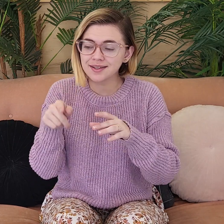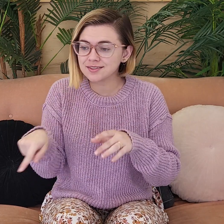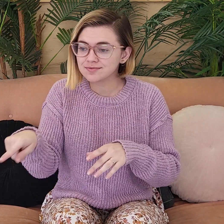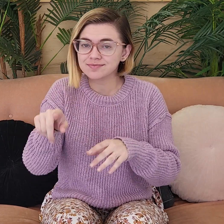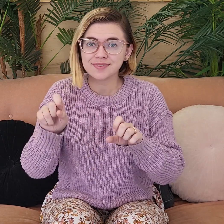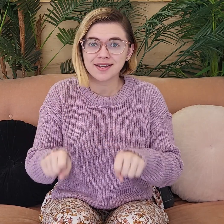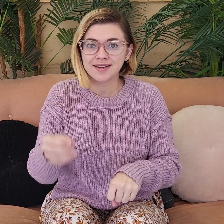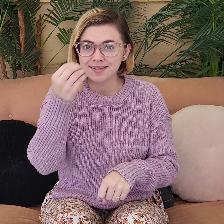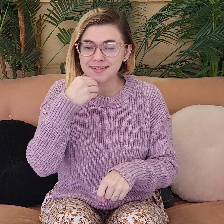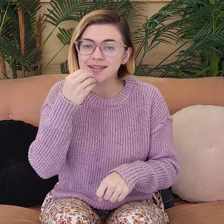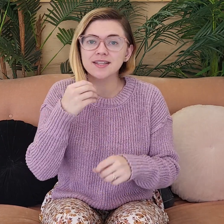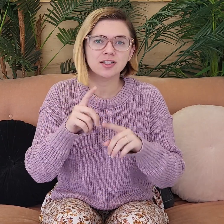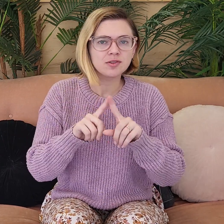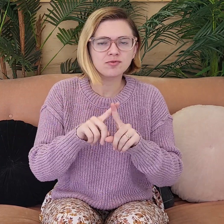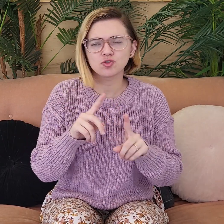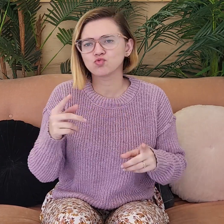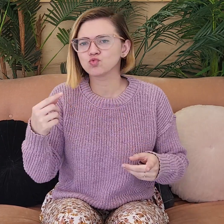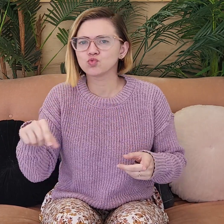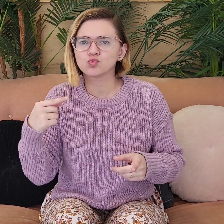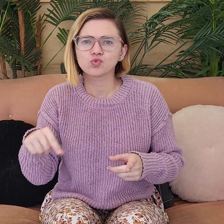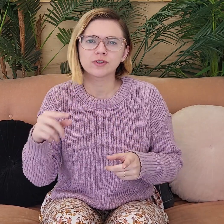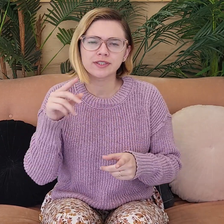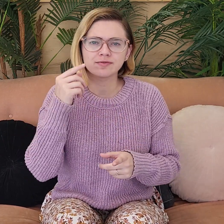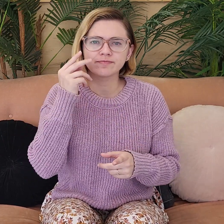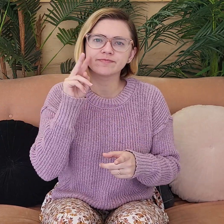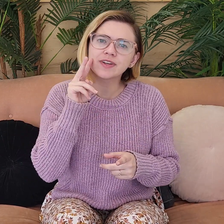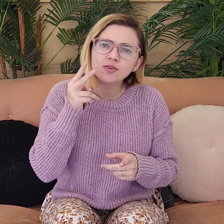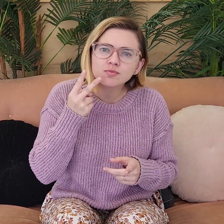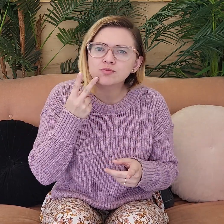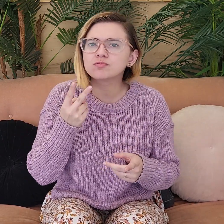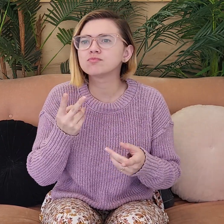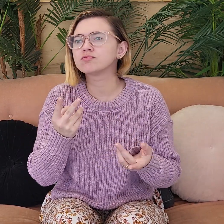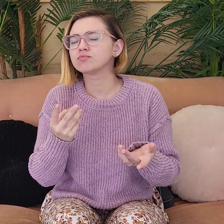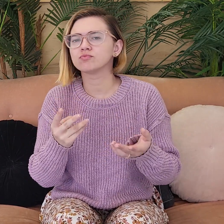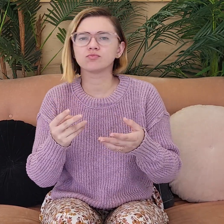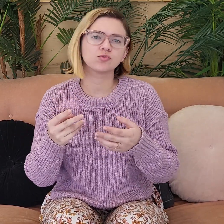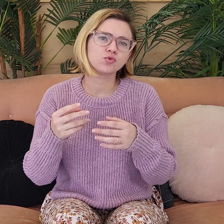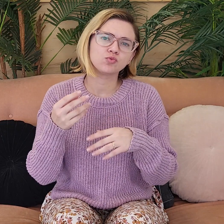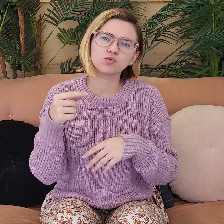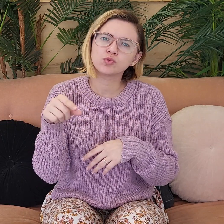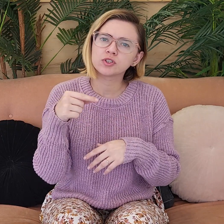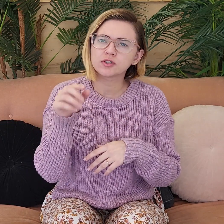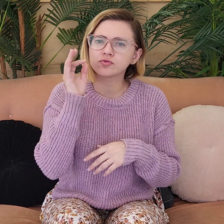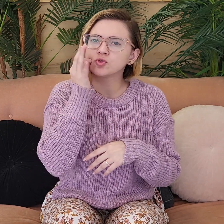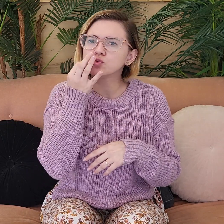different plants that they would be able to eat in different green vegetables. Green